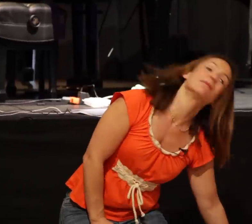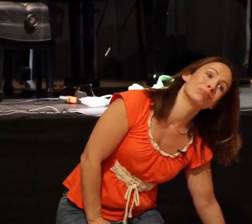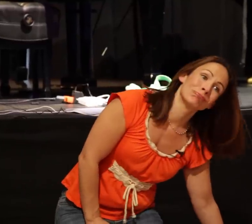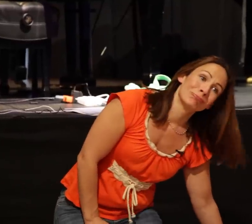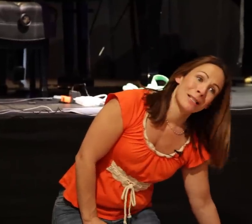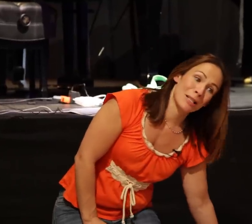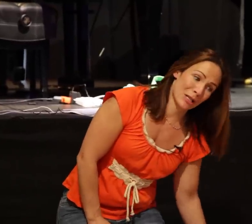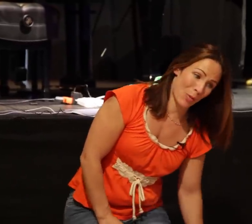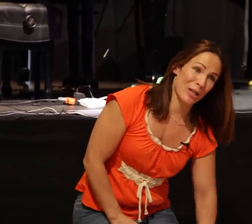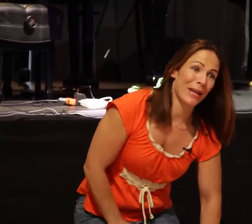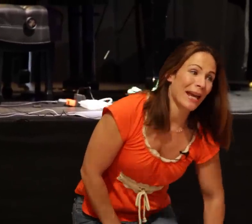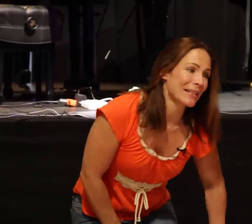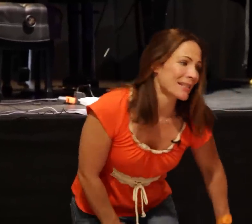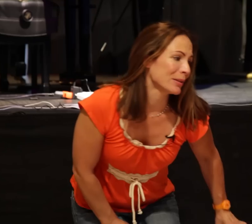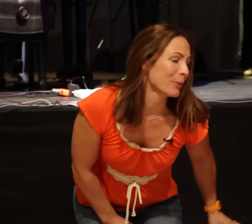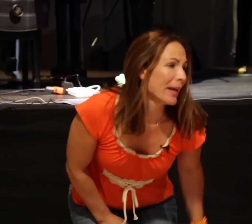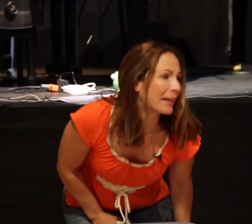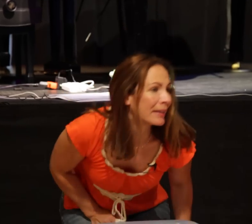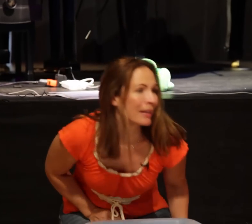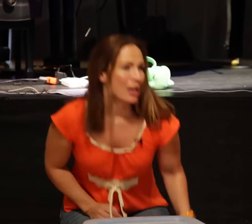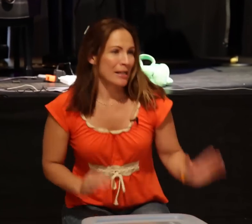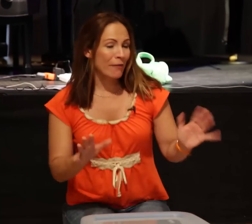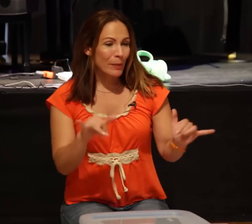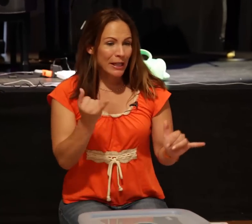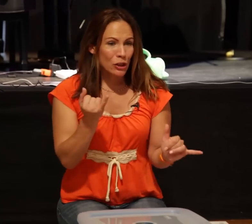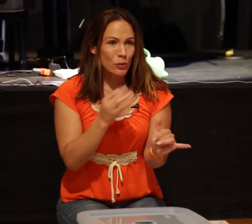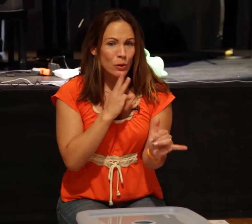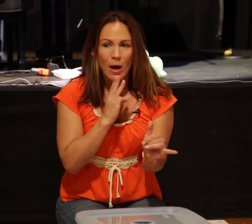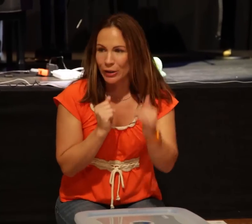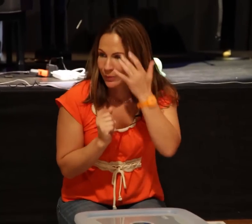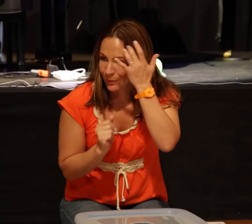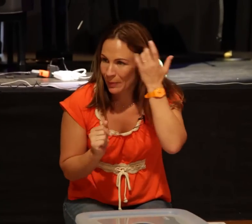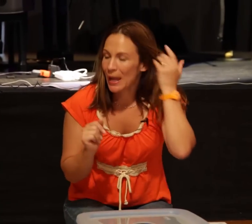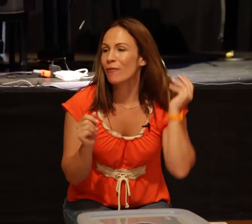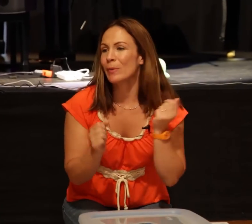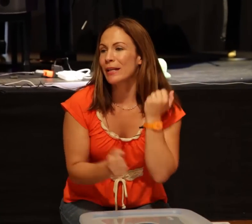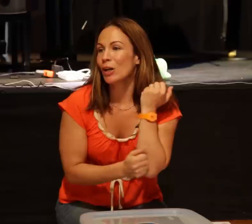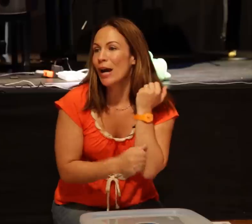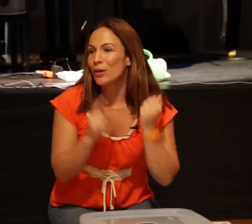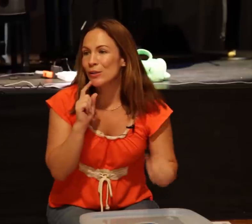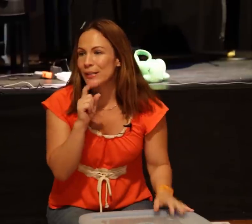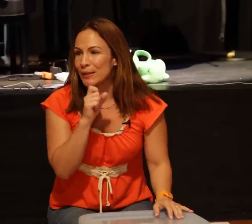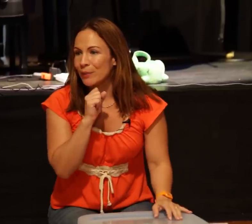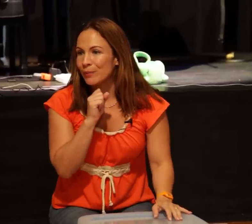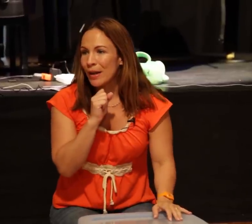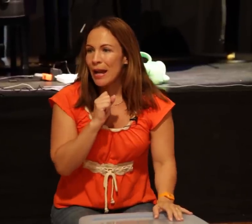That's the only way you can. It's the only way. Did everybody get JUICE or WATER? Yes. Everybody get CRACKERS or CEREAL? Yes.